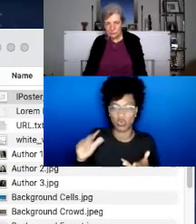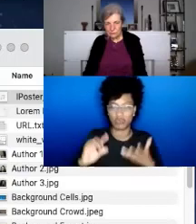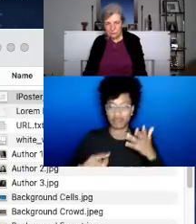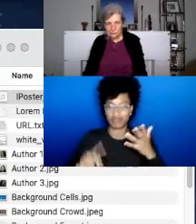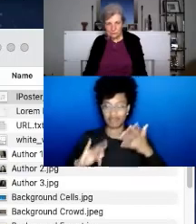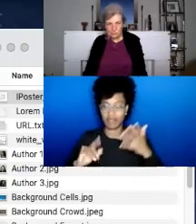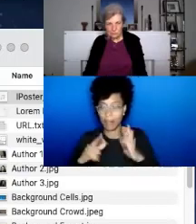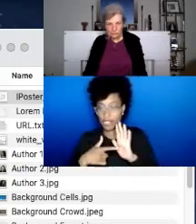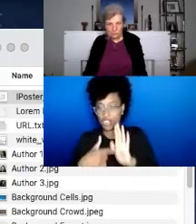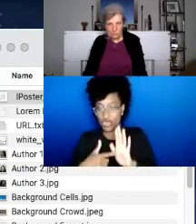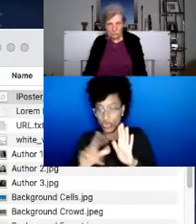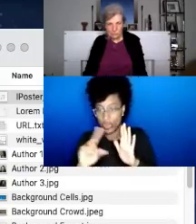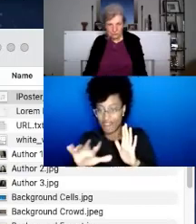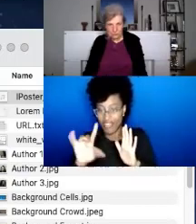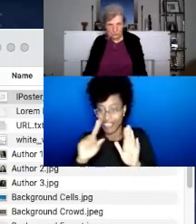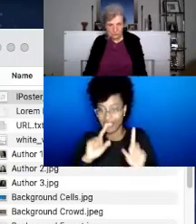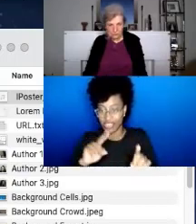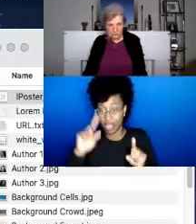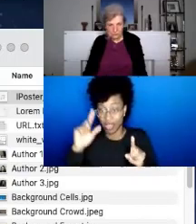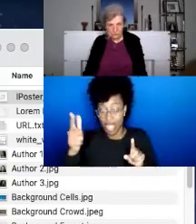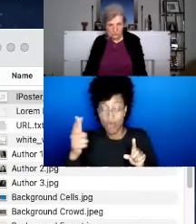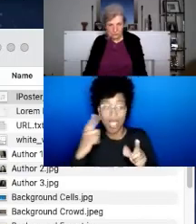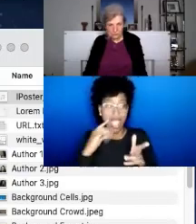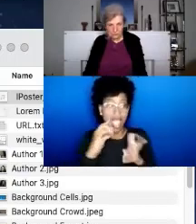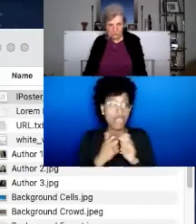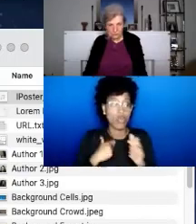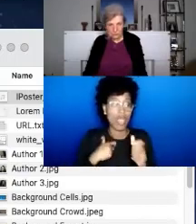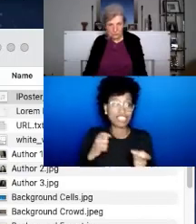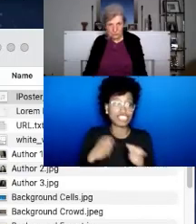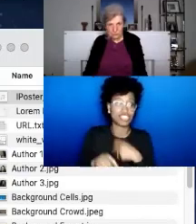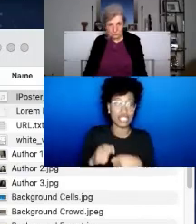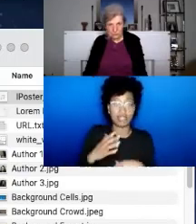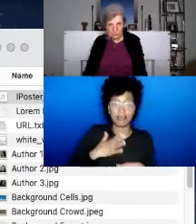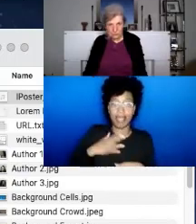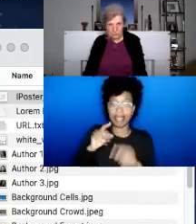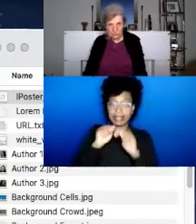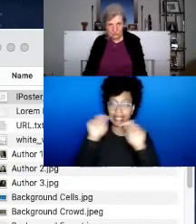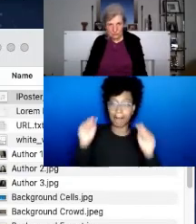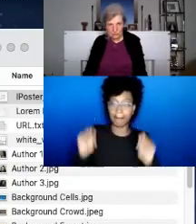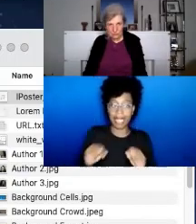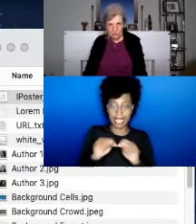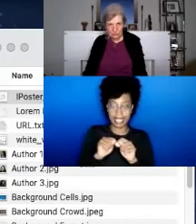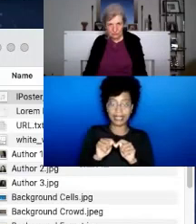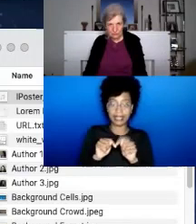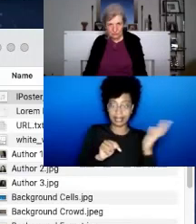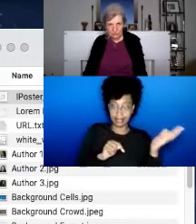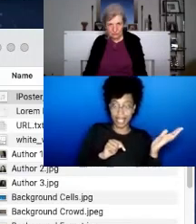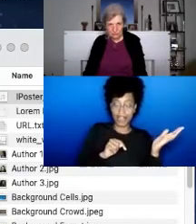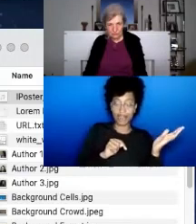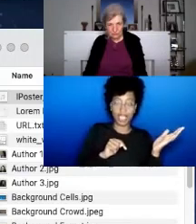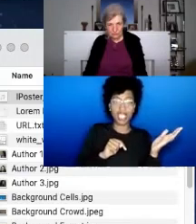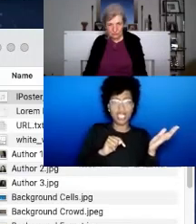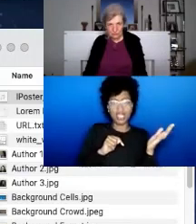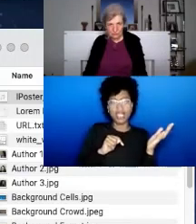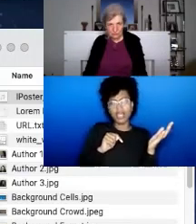07:42:37 And how do I change templates? 07:42:47 Over here. It is pretty straightforward.